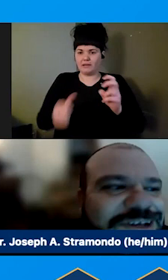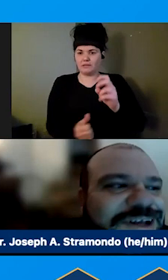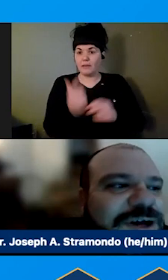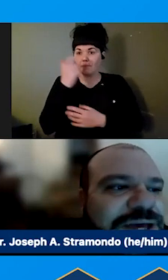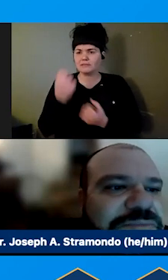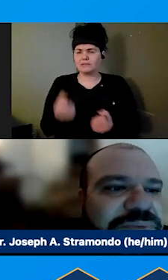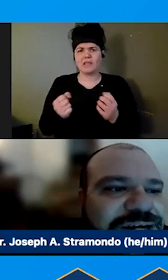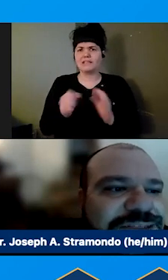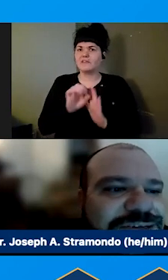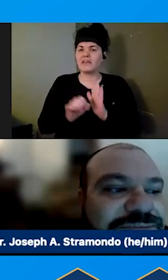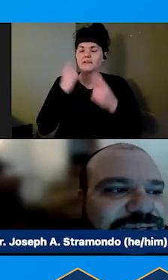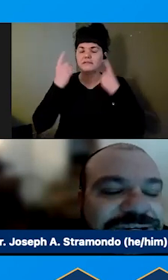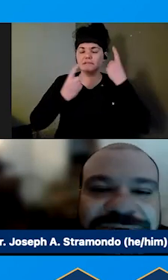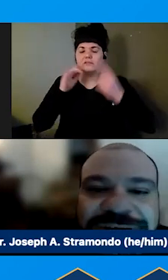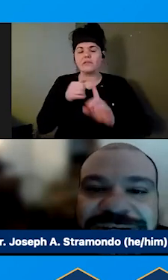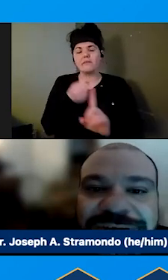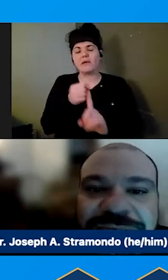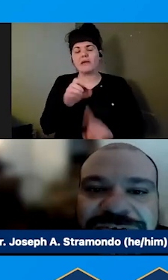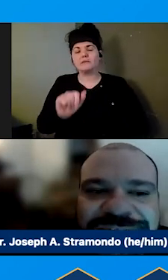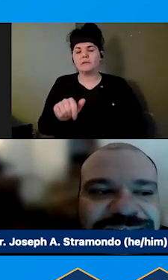institutionalization in the time